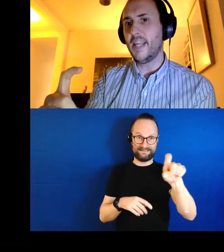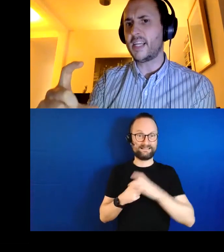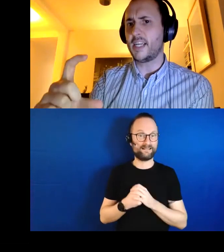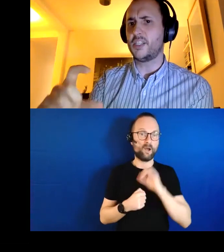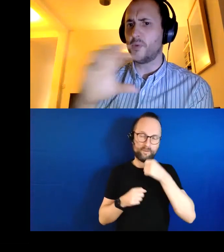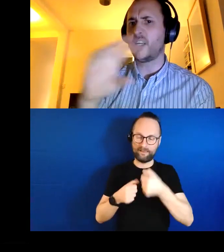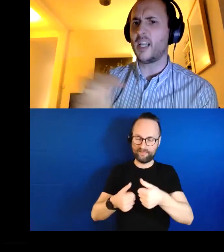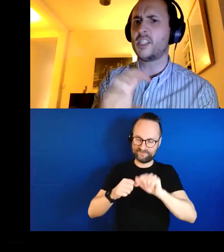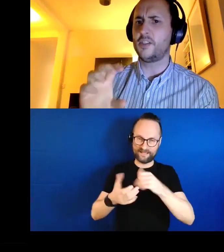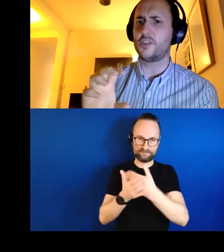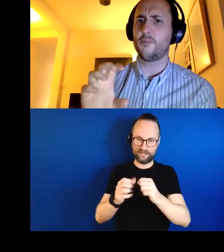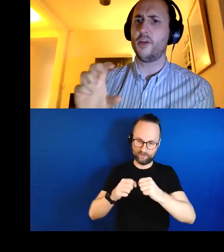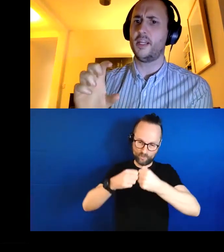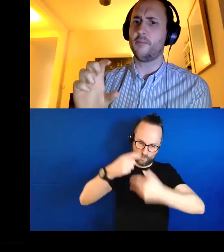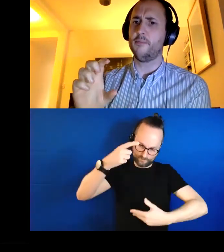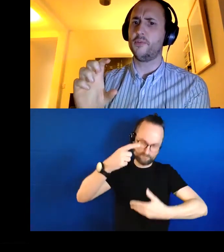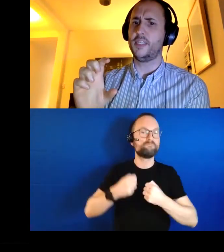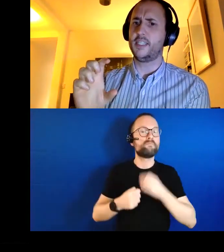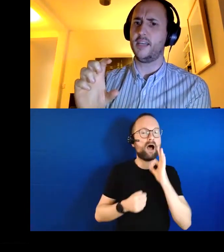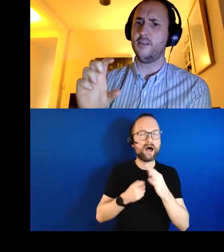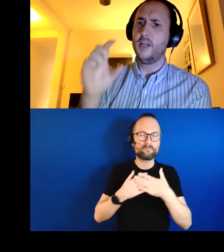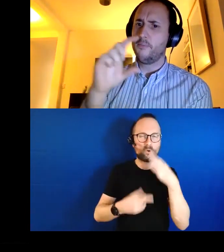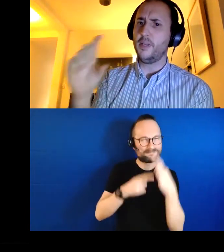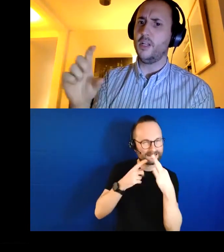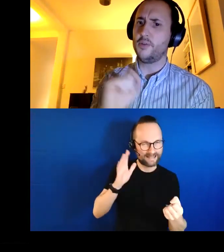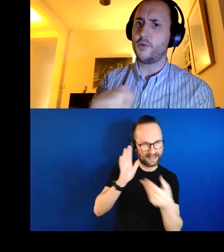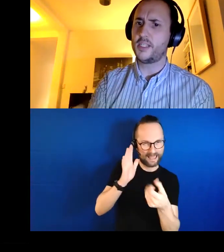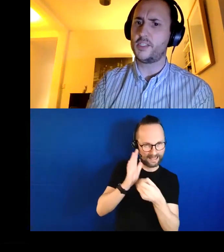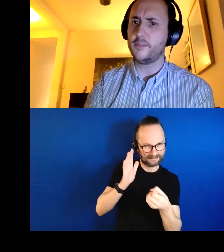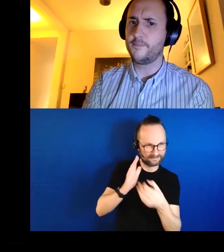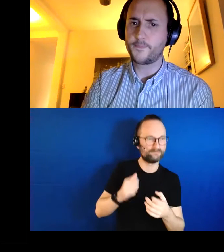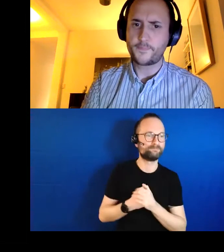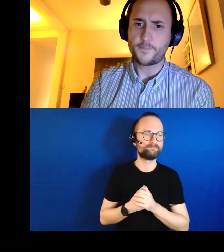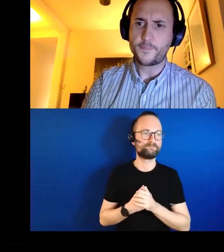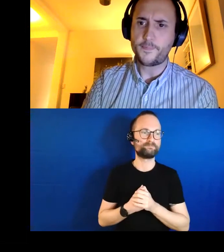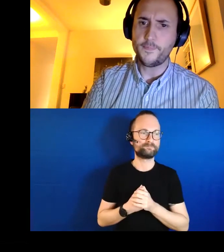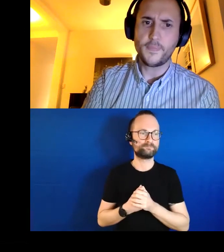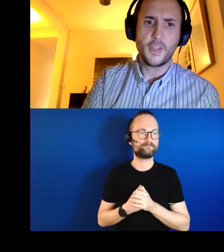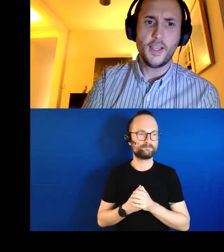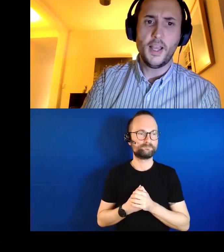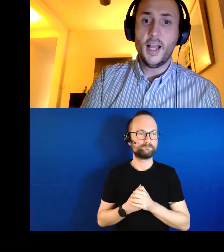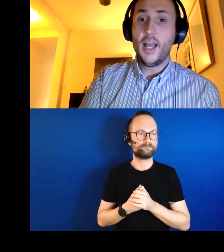goes through, so, this one is about threats abuse or any assaults that happened and if you tick yes to these,